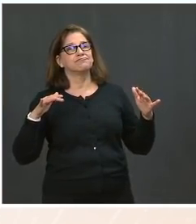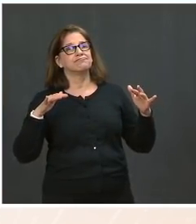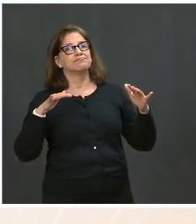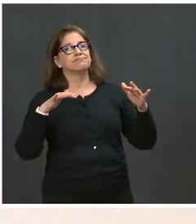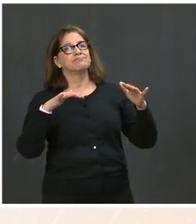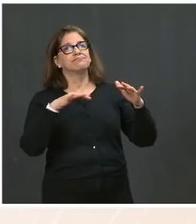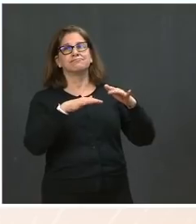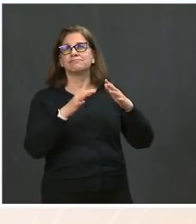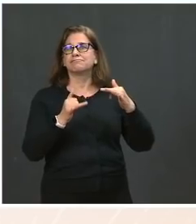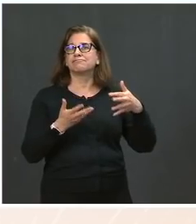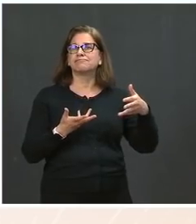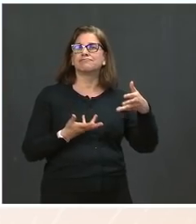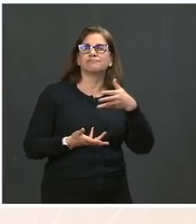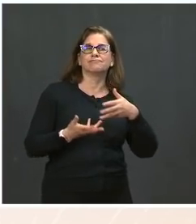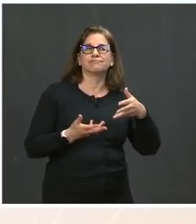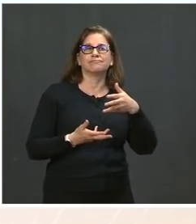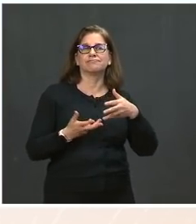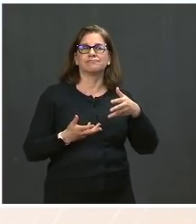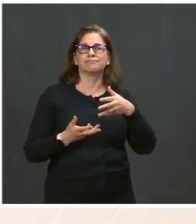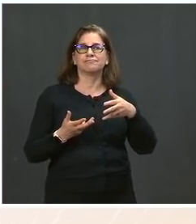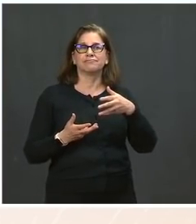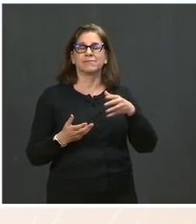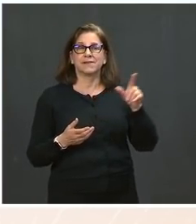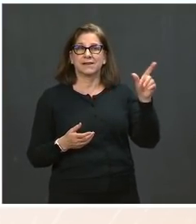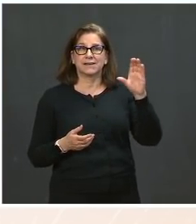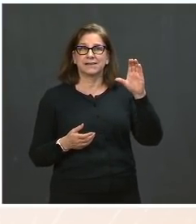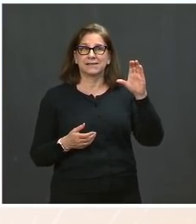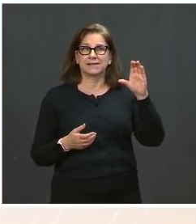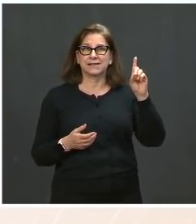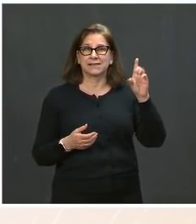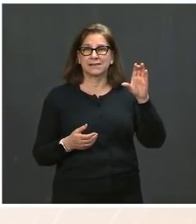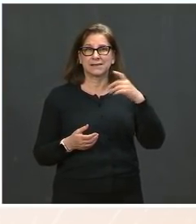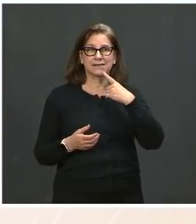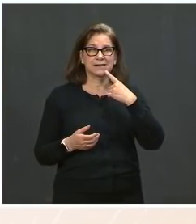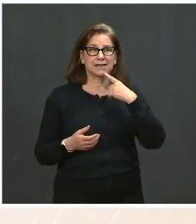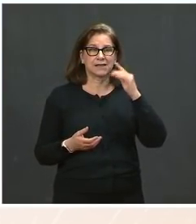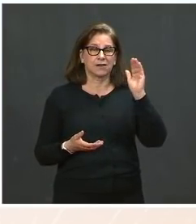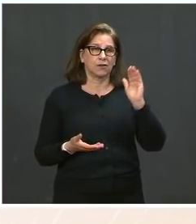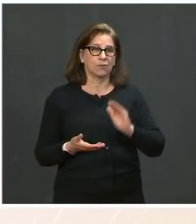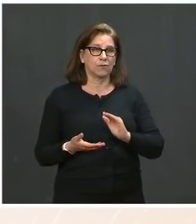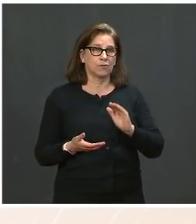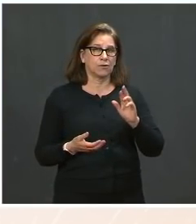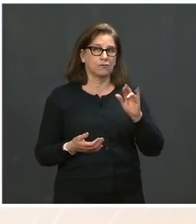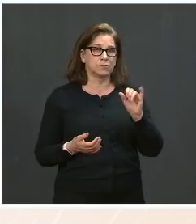that there is a low risk for vaccinated Americans who travel. So does the President think